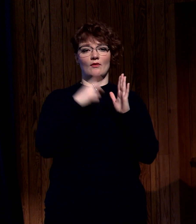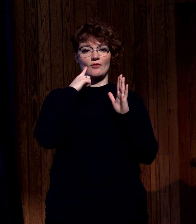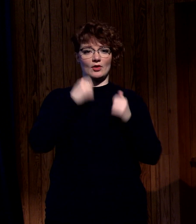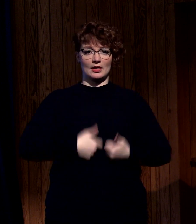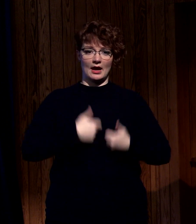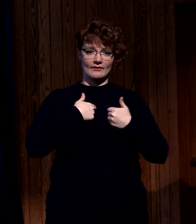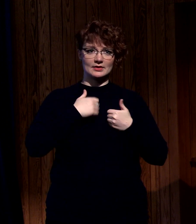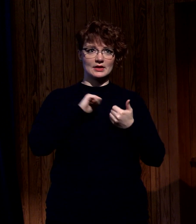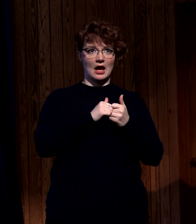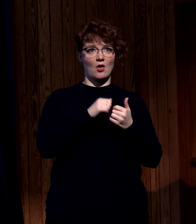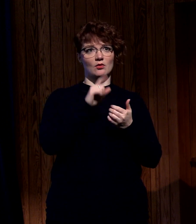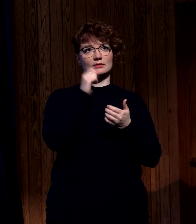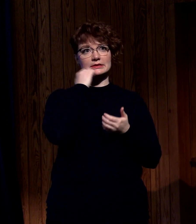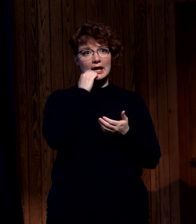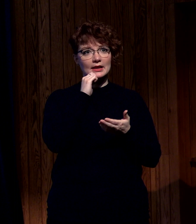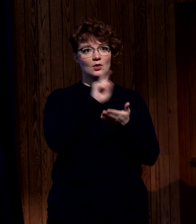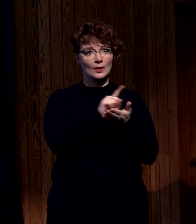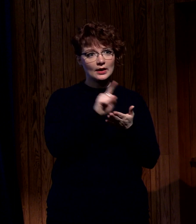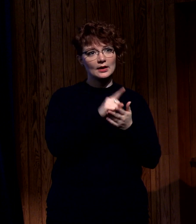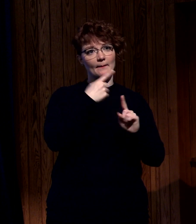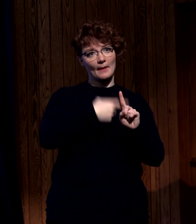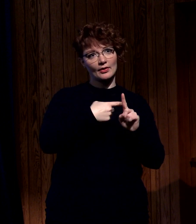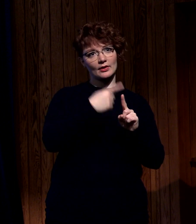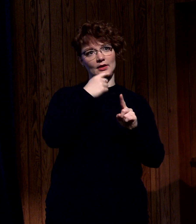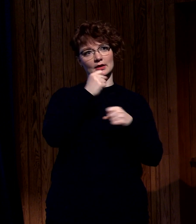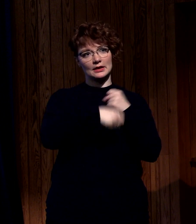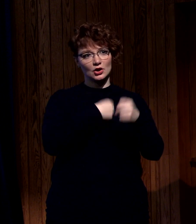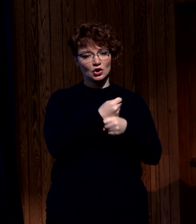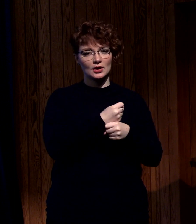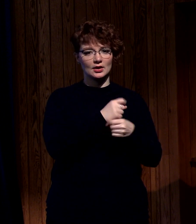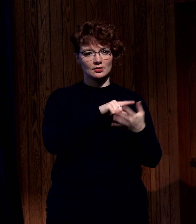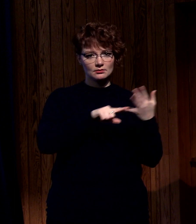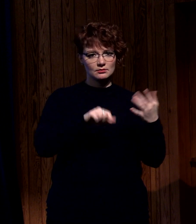weekly, monthly and yearly rhythms, feed the contemplative